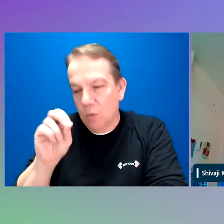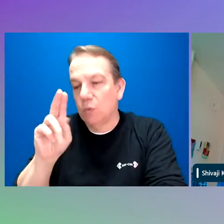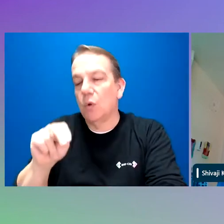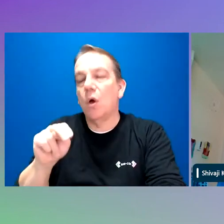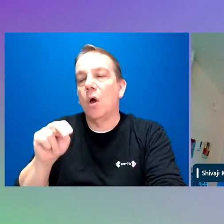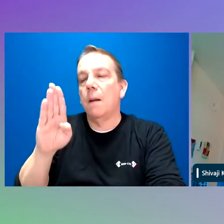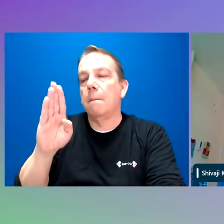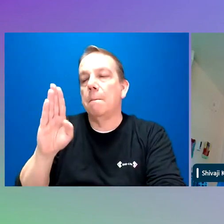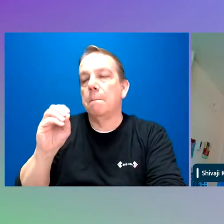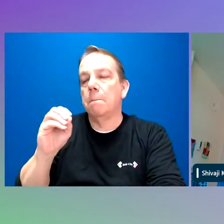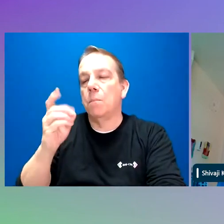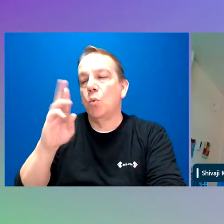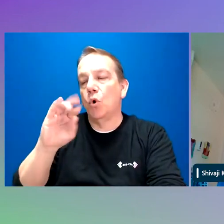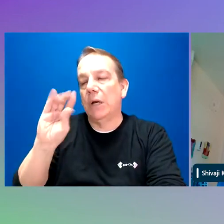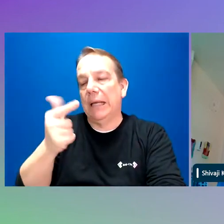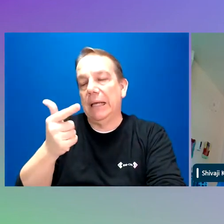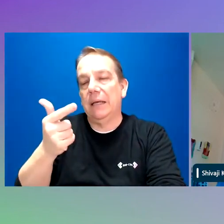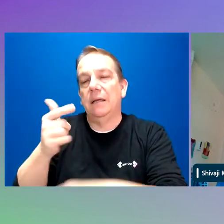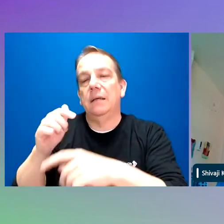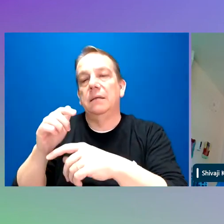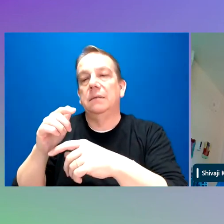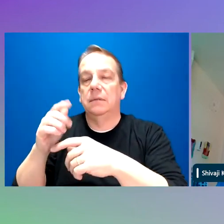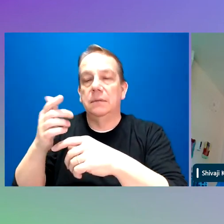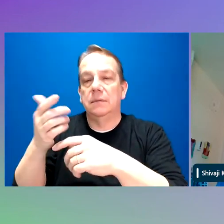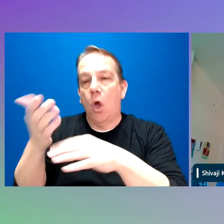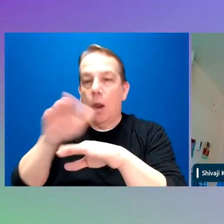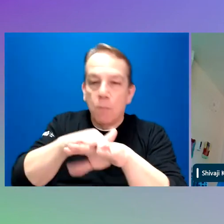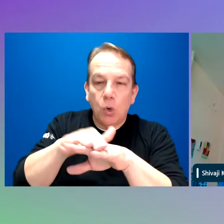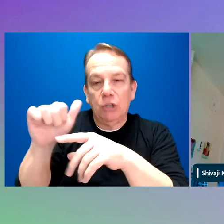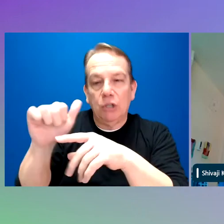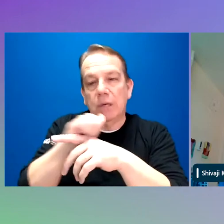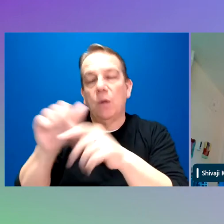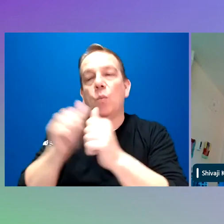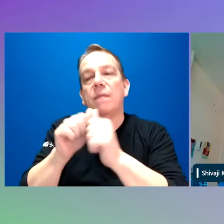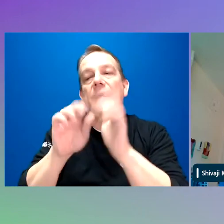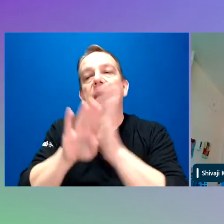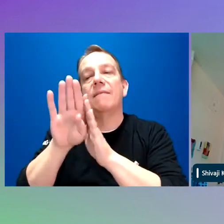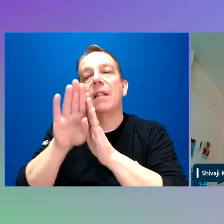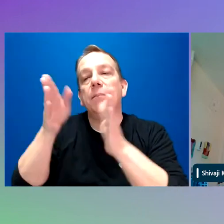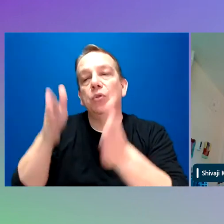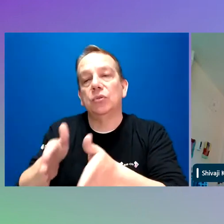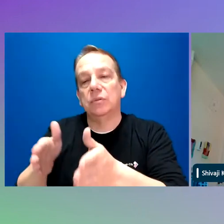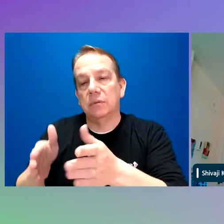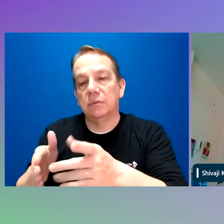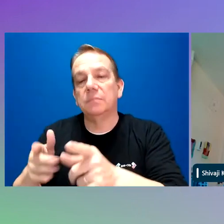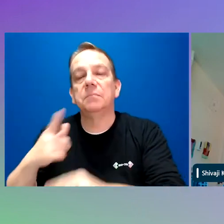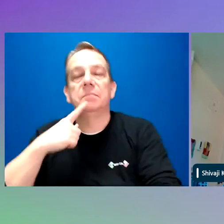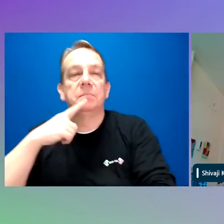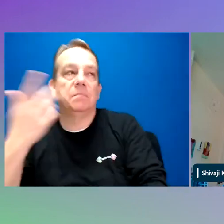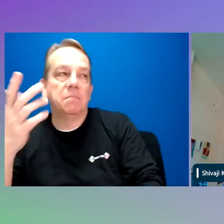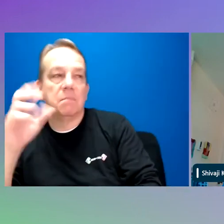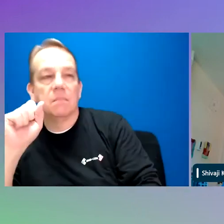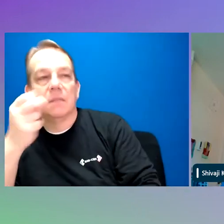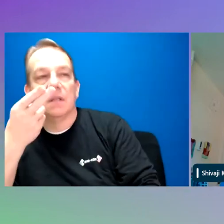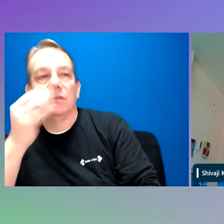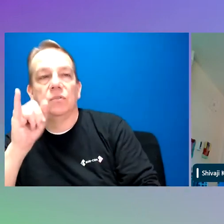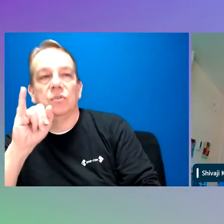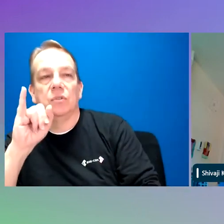developers? Um yes.